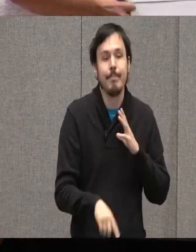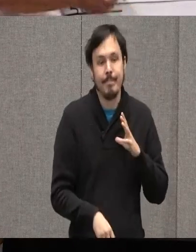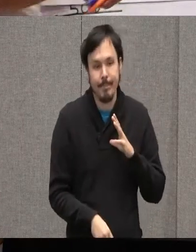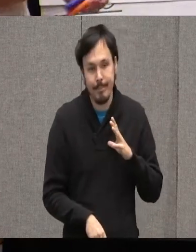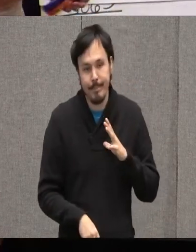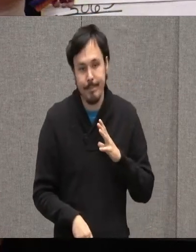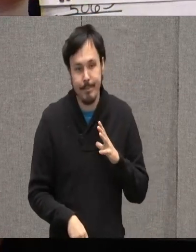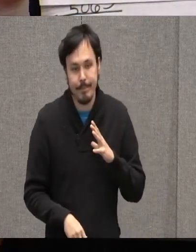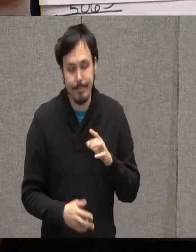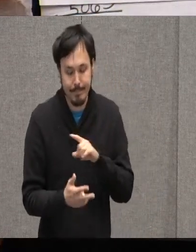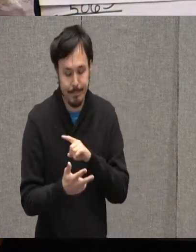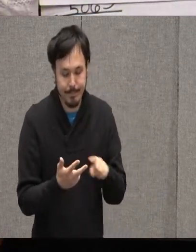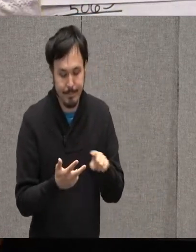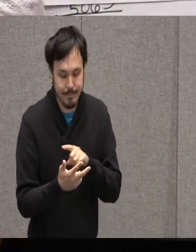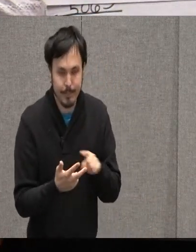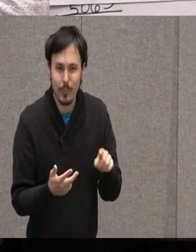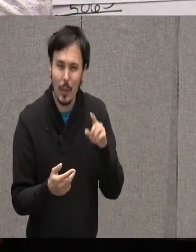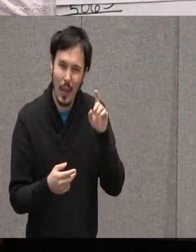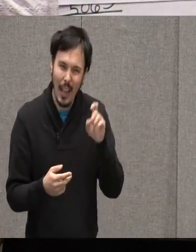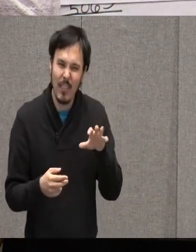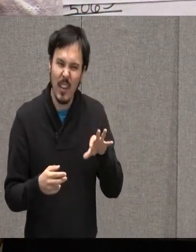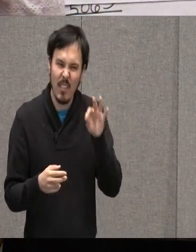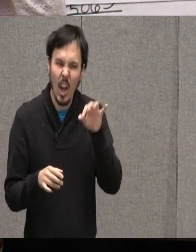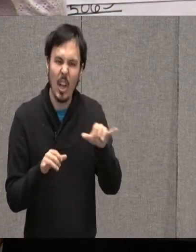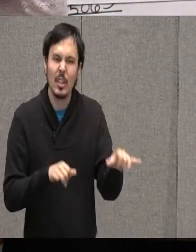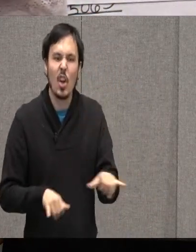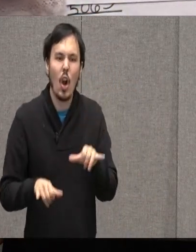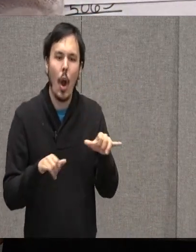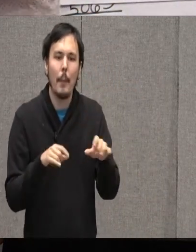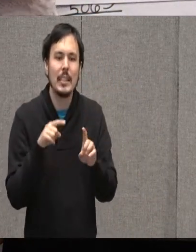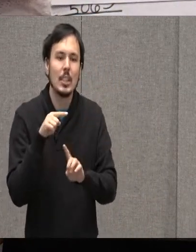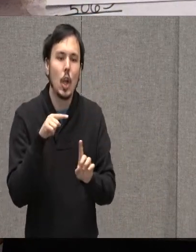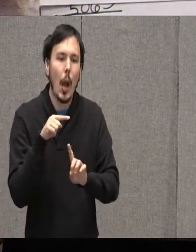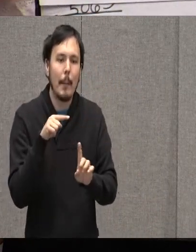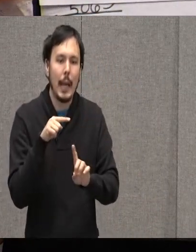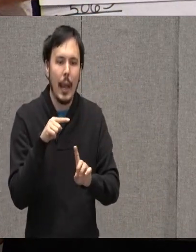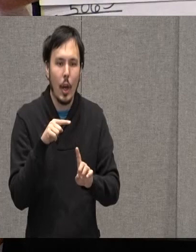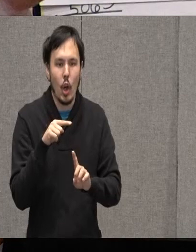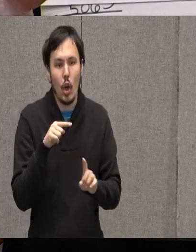So our work is, is that we're going to have to find a common denominator again.